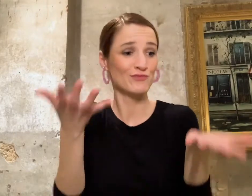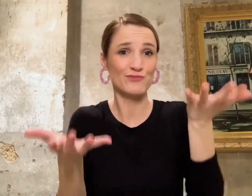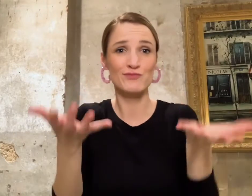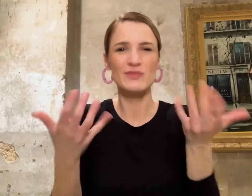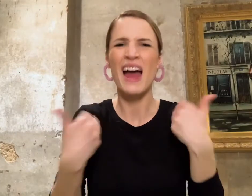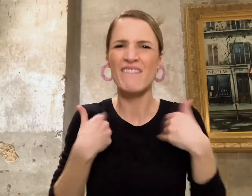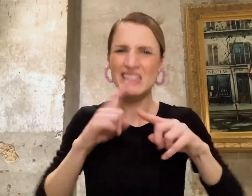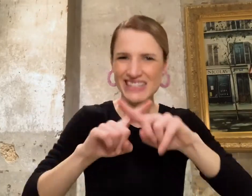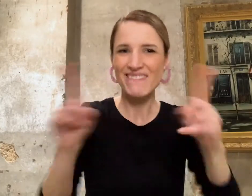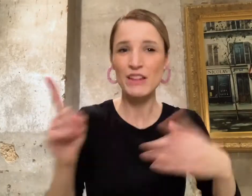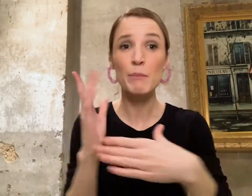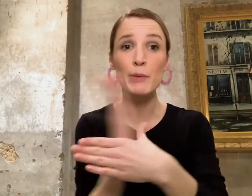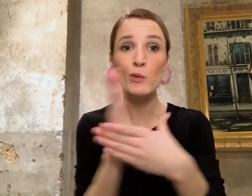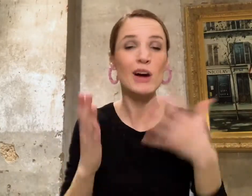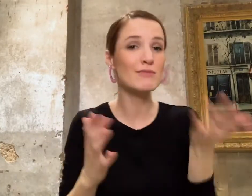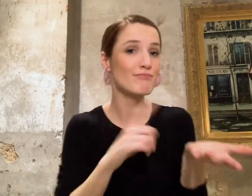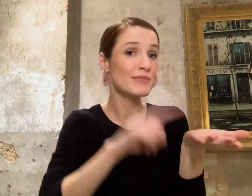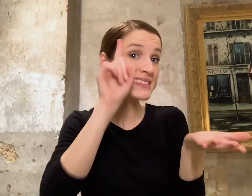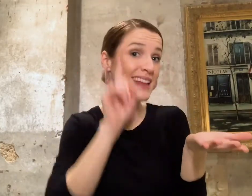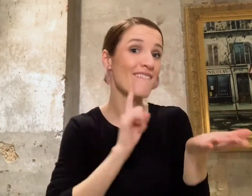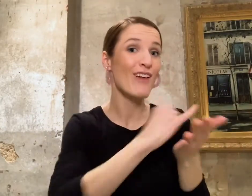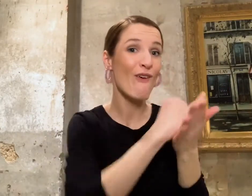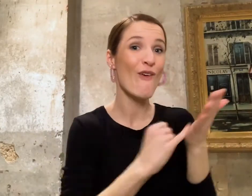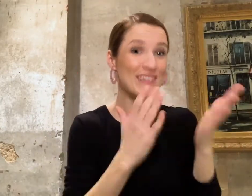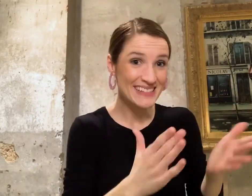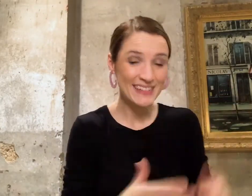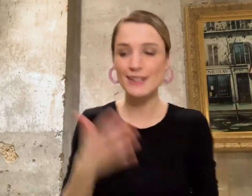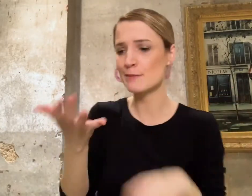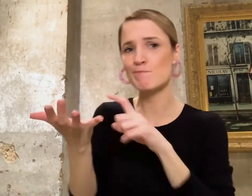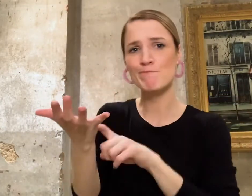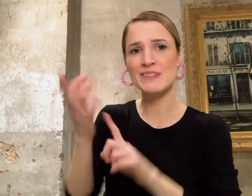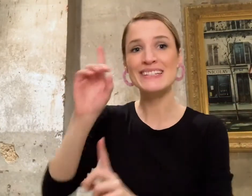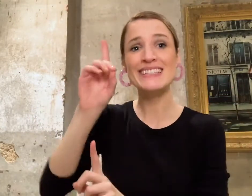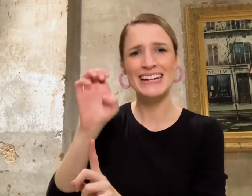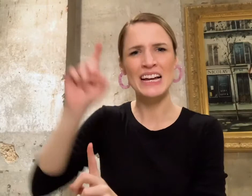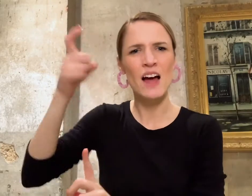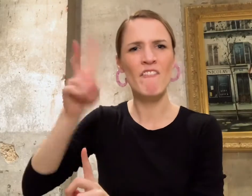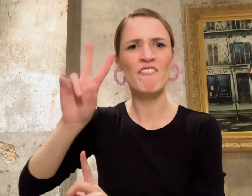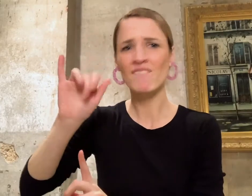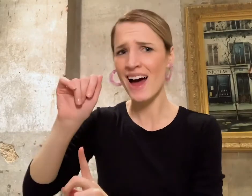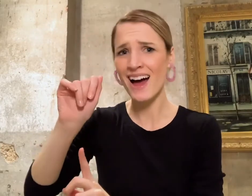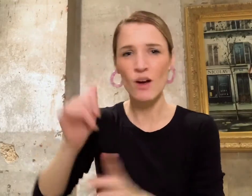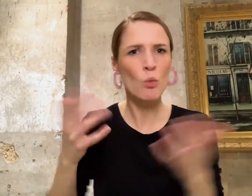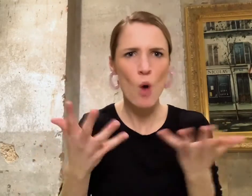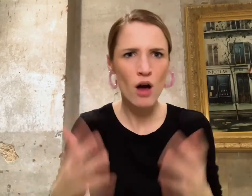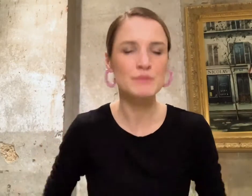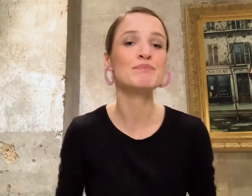There is a difference between Deaf artists and De'VIA.